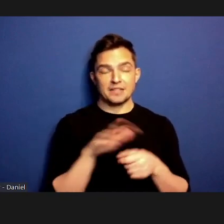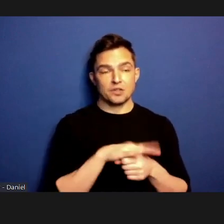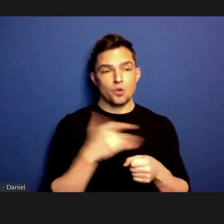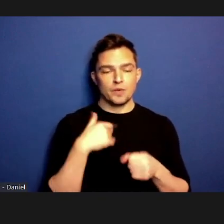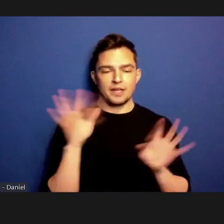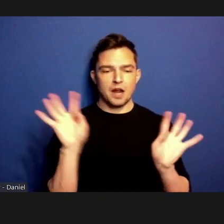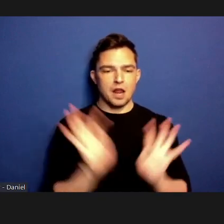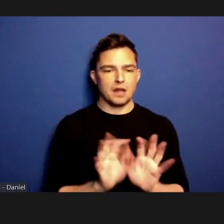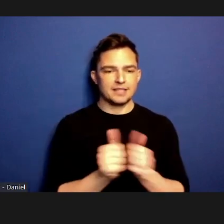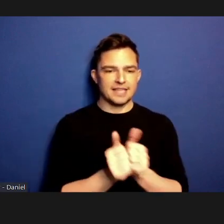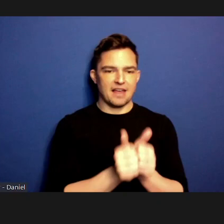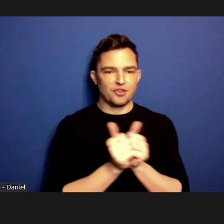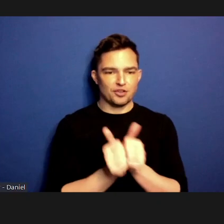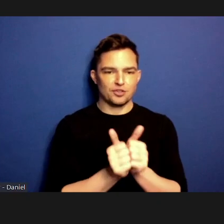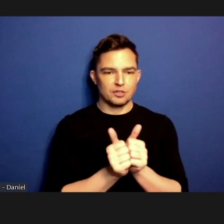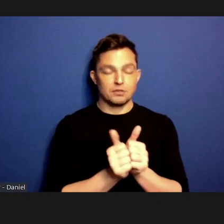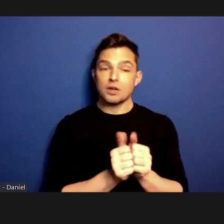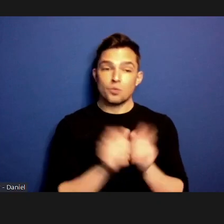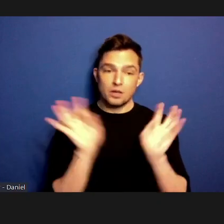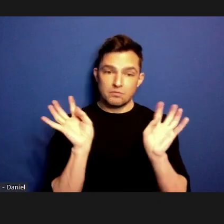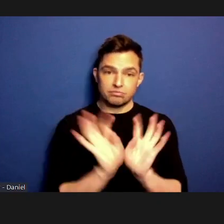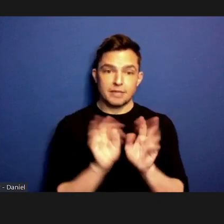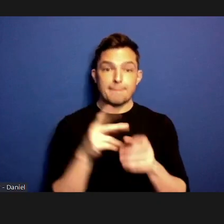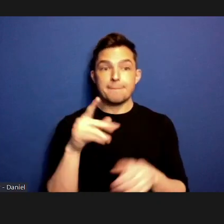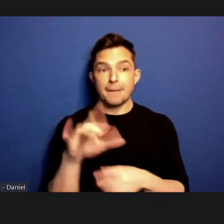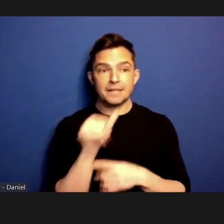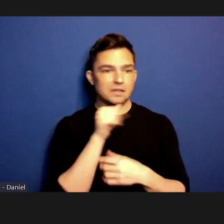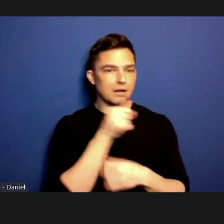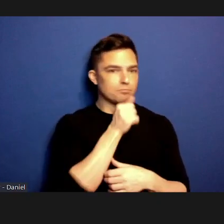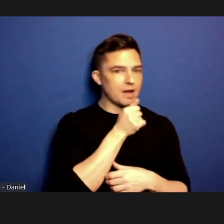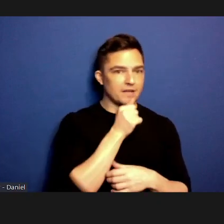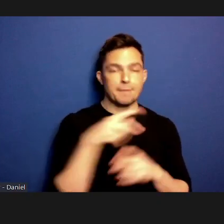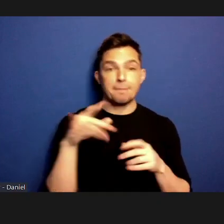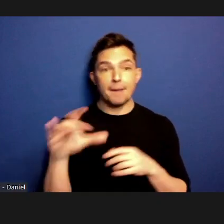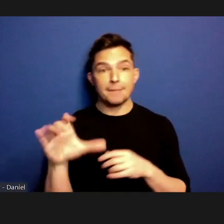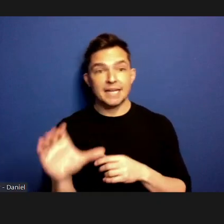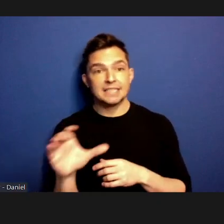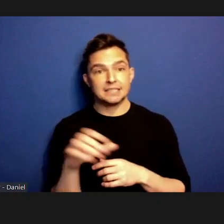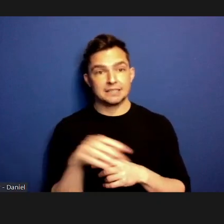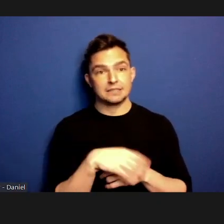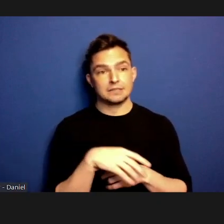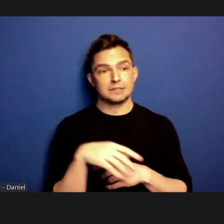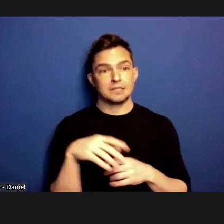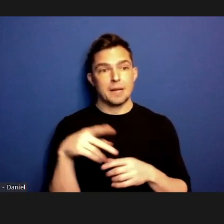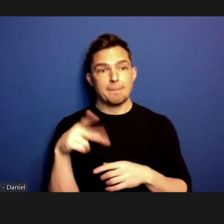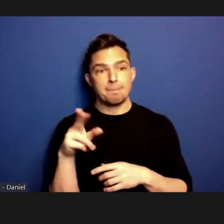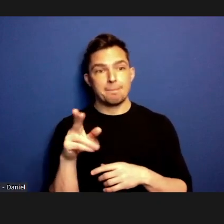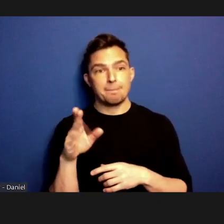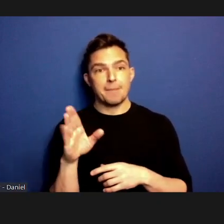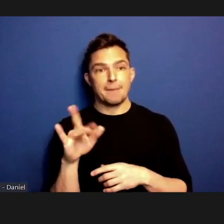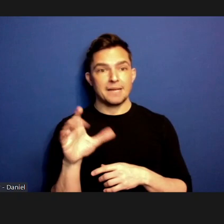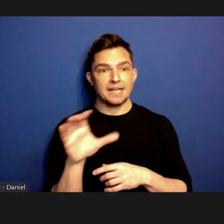and we gather together in public, not in private. In public, which created a tremor throughout